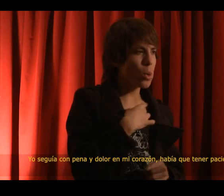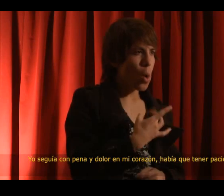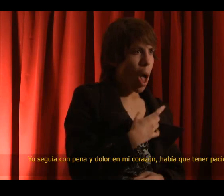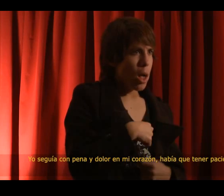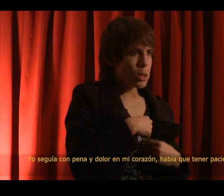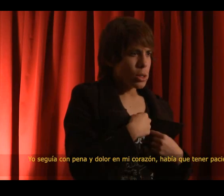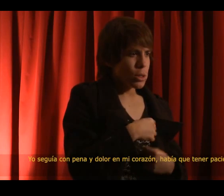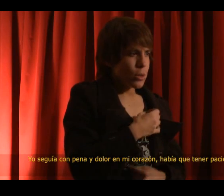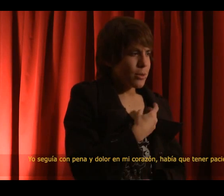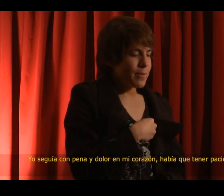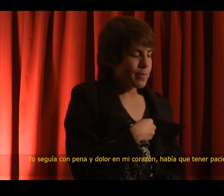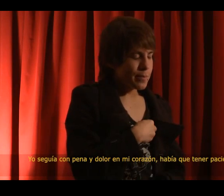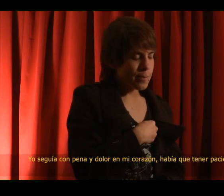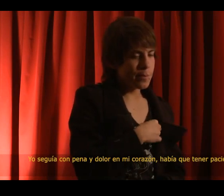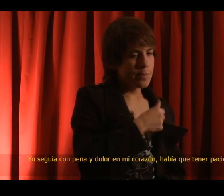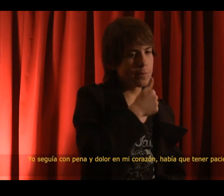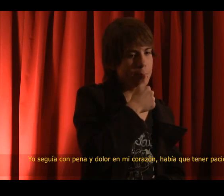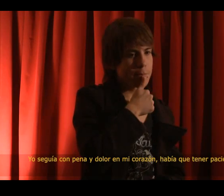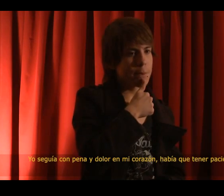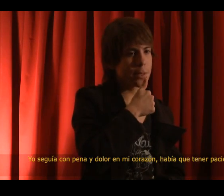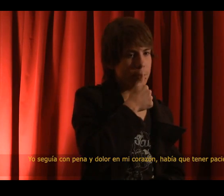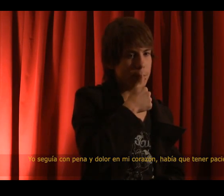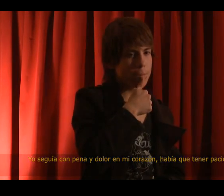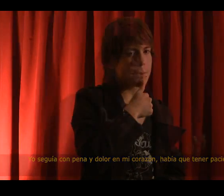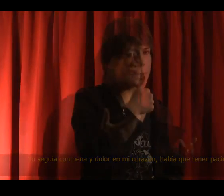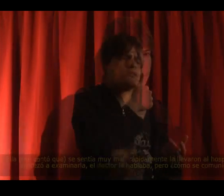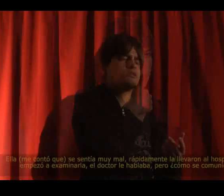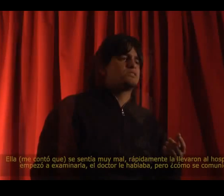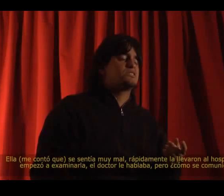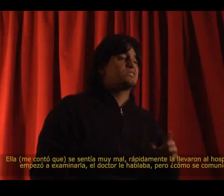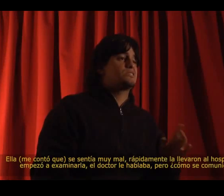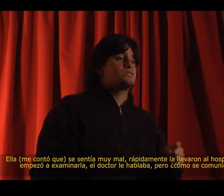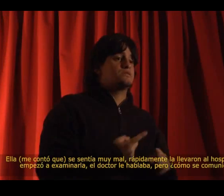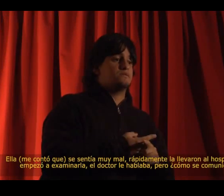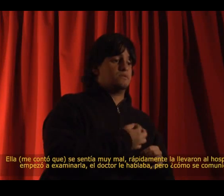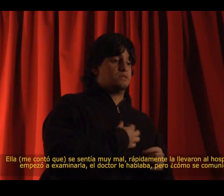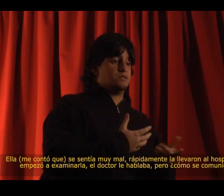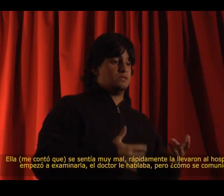I felt very sad deep down but there was nothing to do but wait.